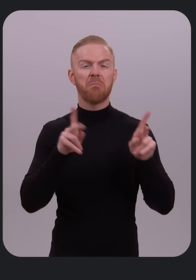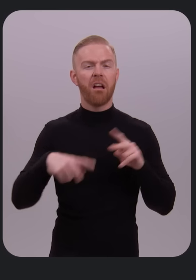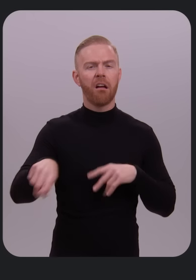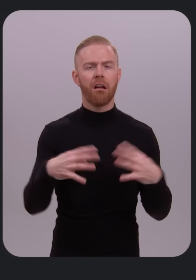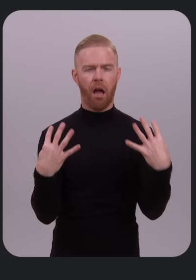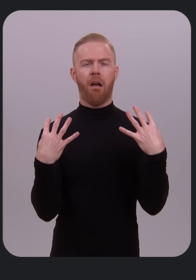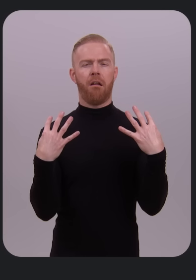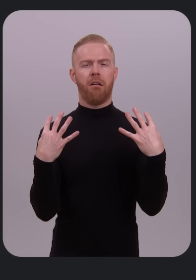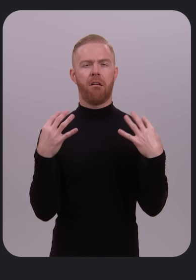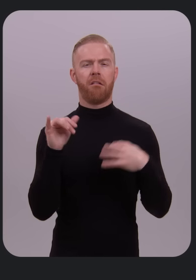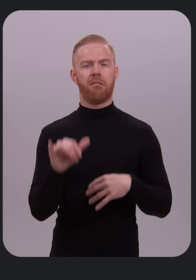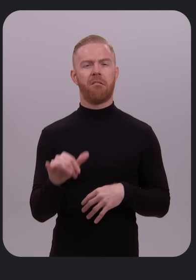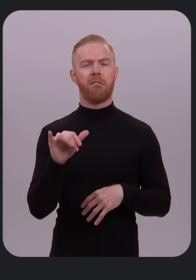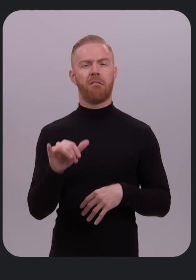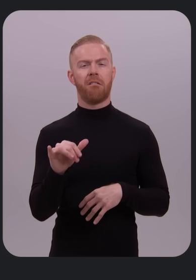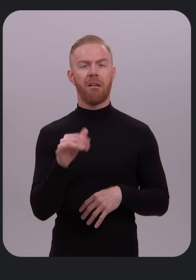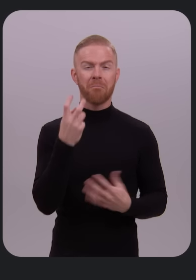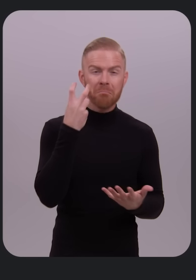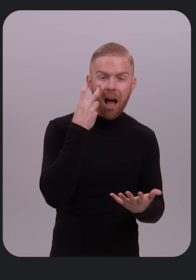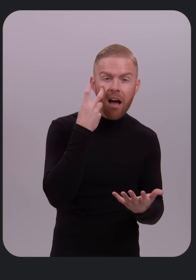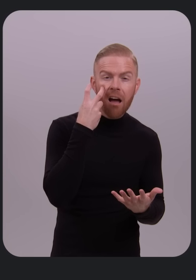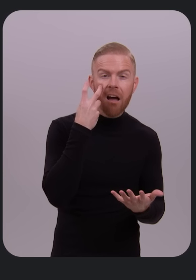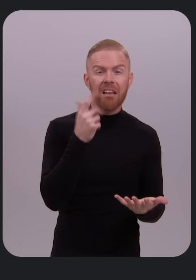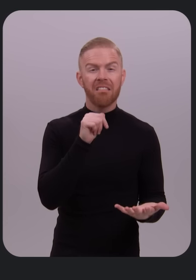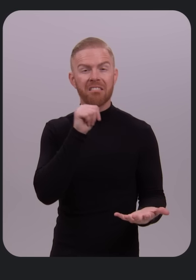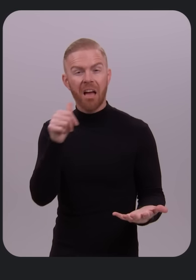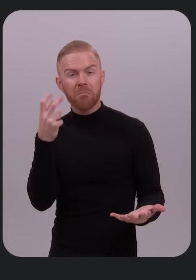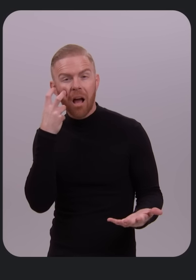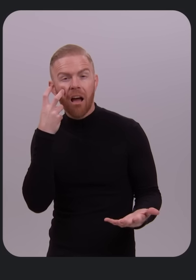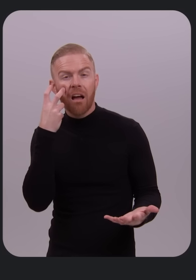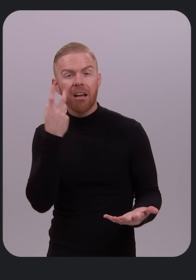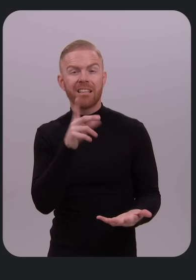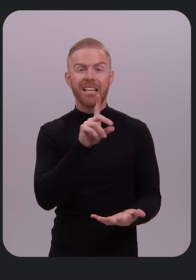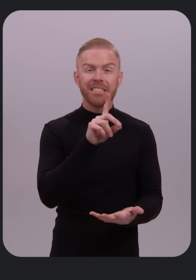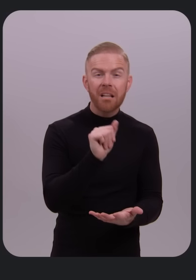more than just blind or not blind, disability and ability.